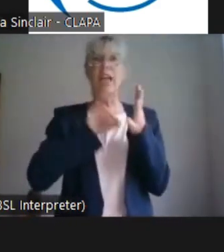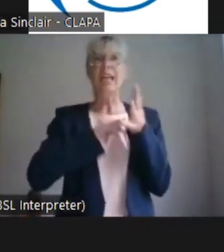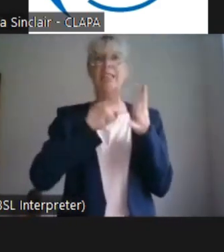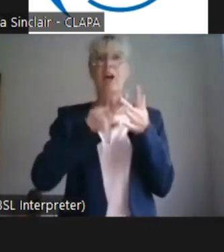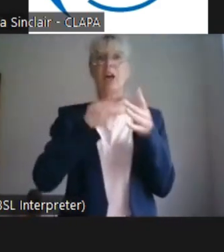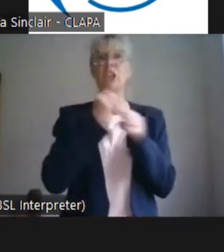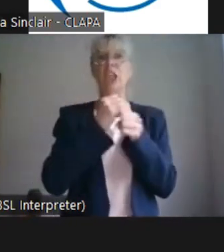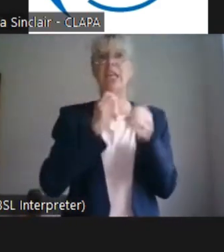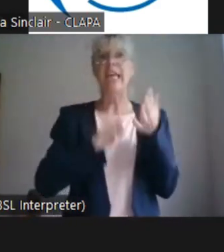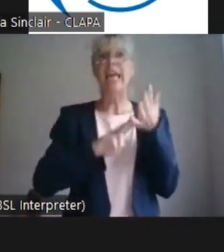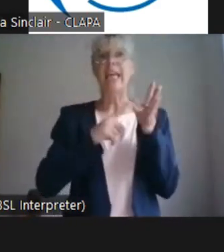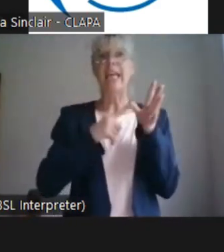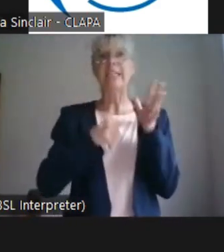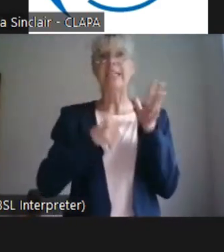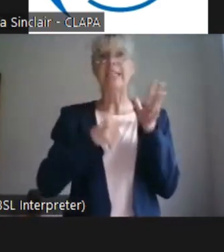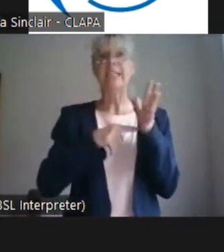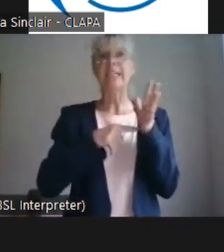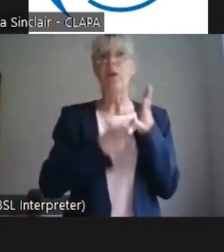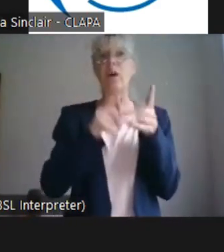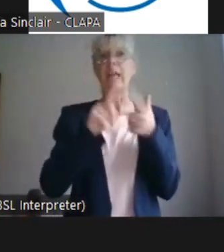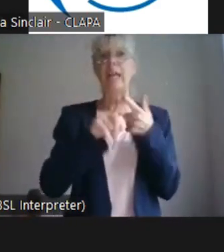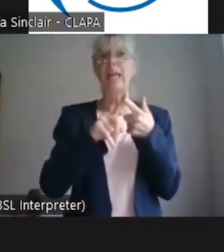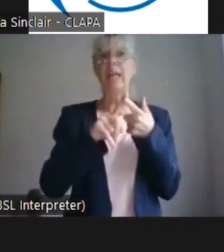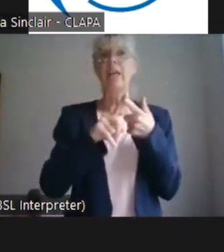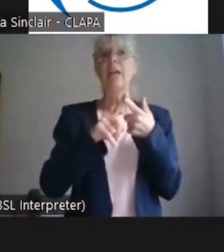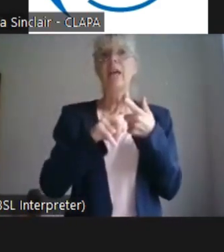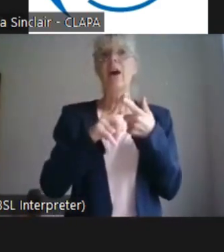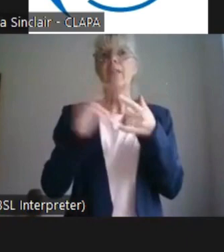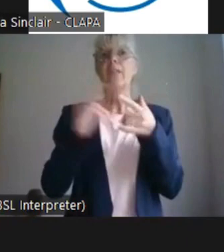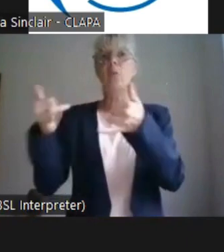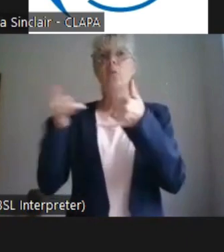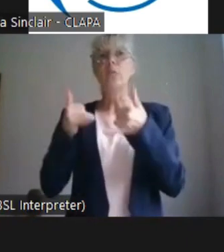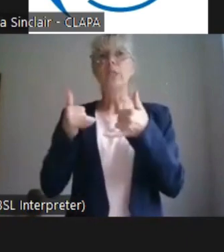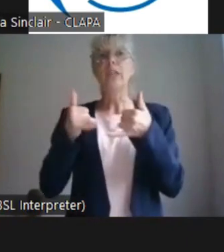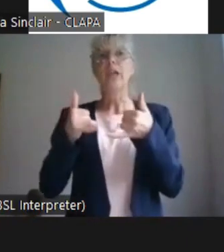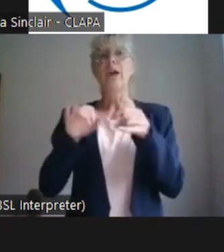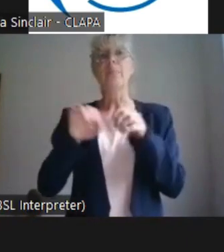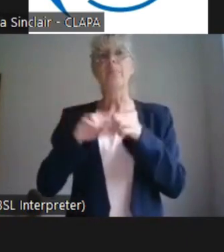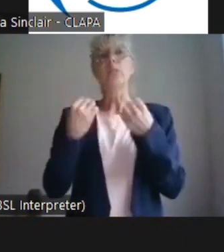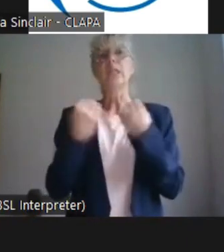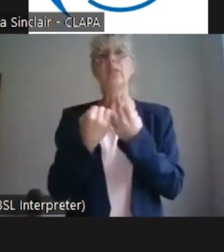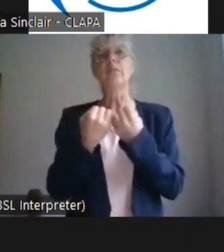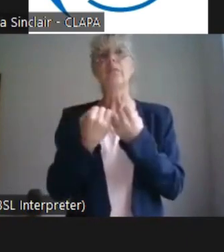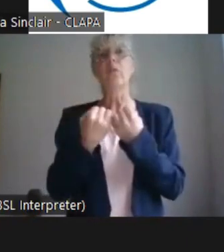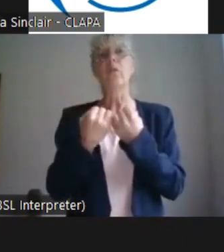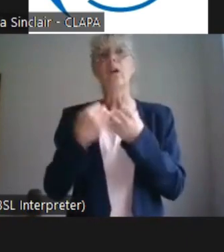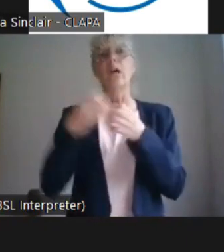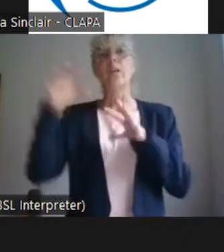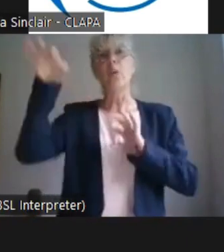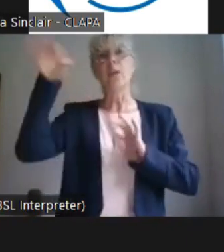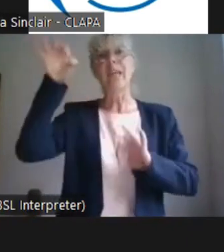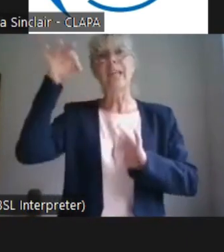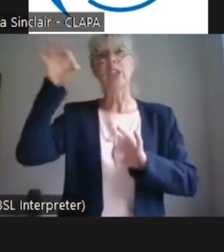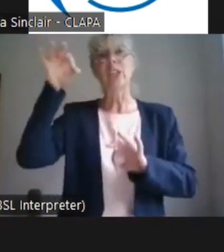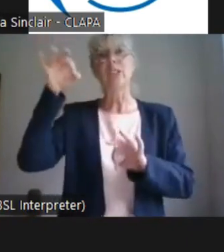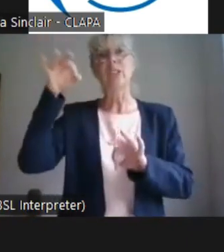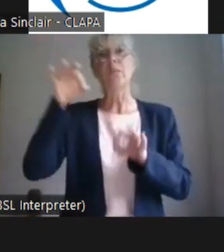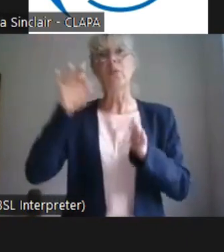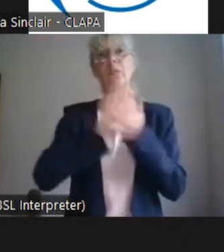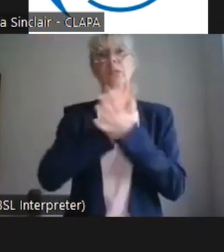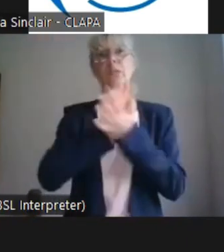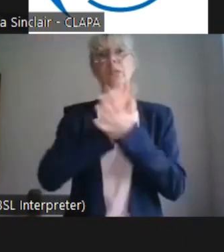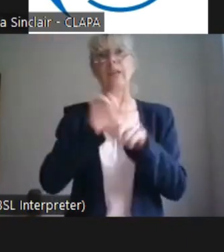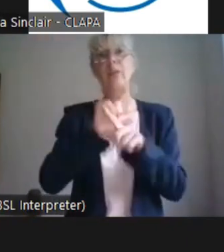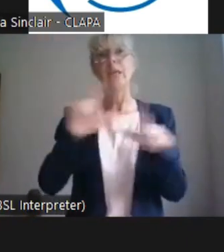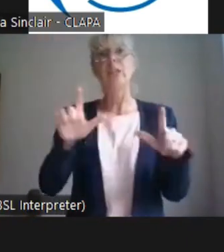s-i-g-n-a-t-u-r-e are the awarding um body for the qualifications for sign language